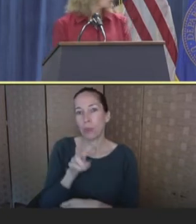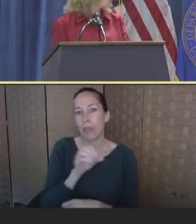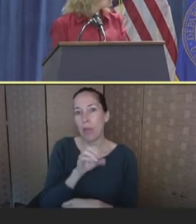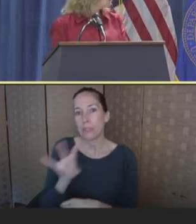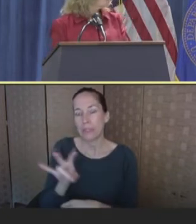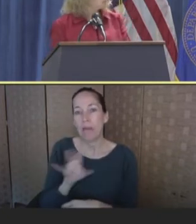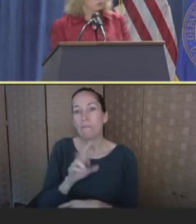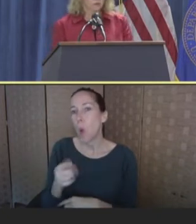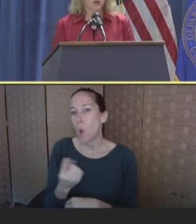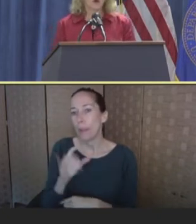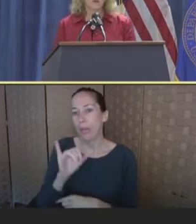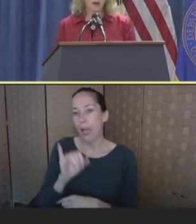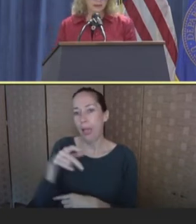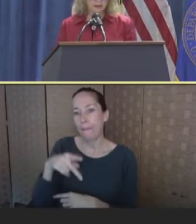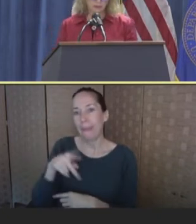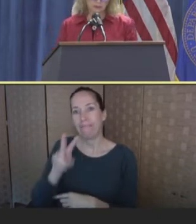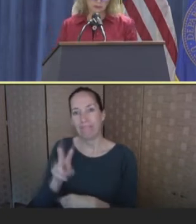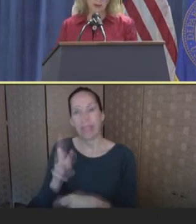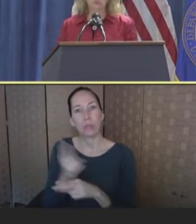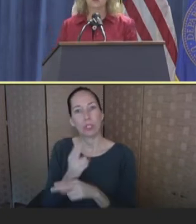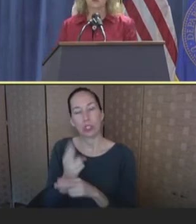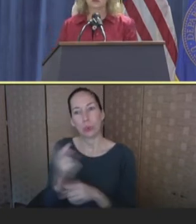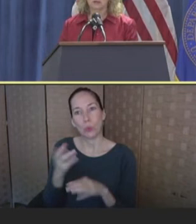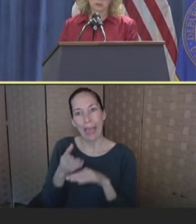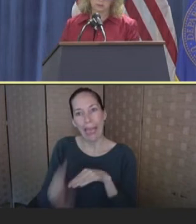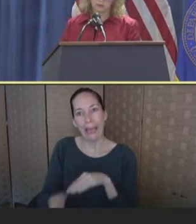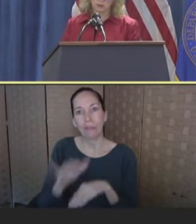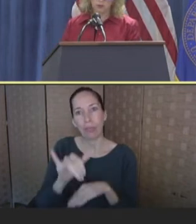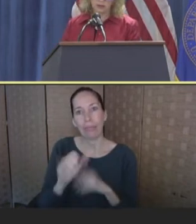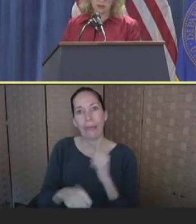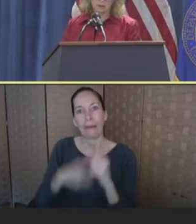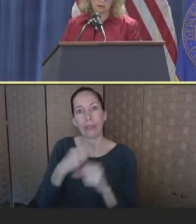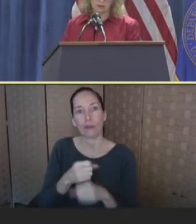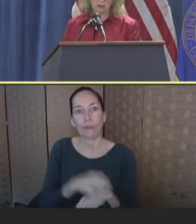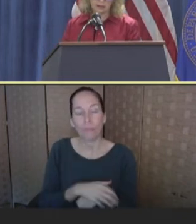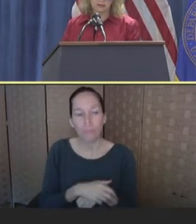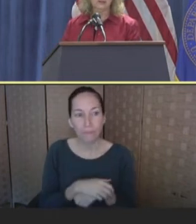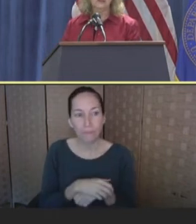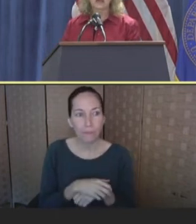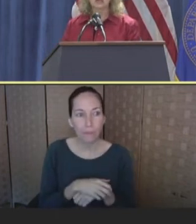So, for our public health response -- of course, it's a joint case investigation.